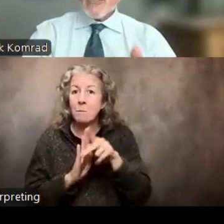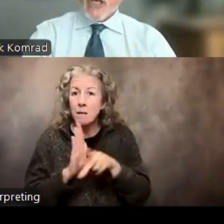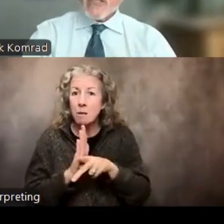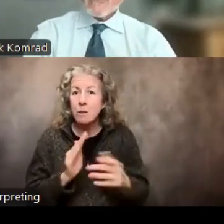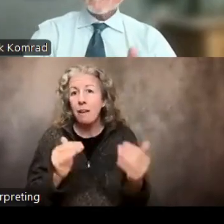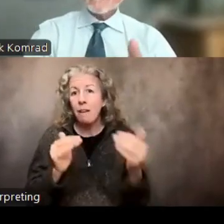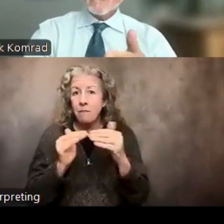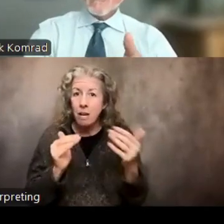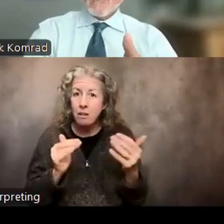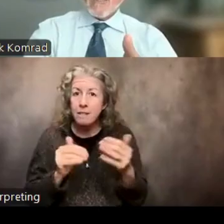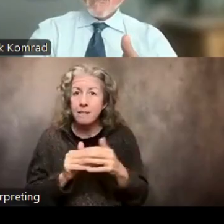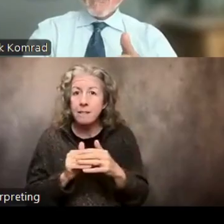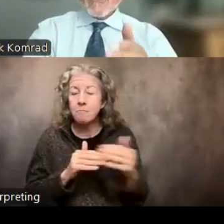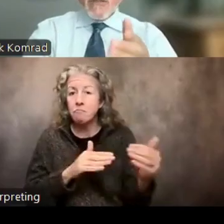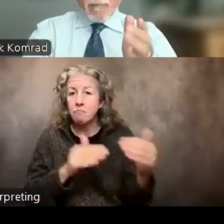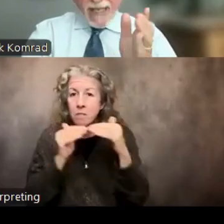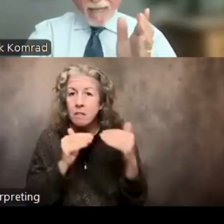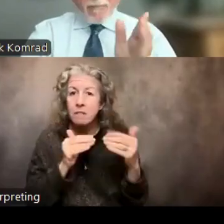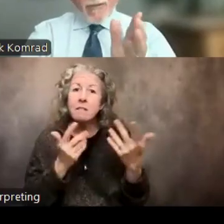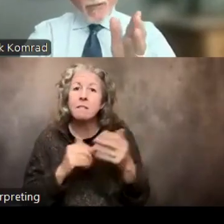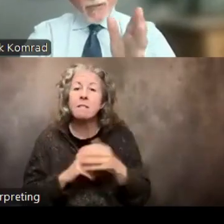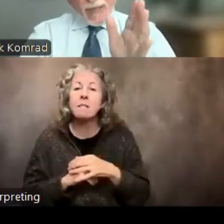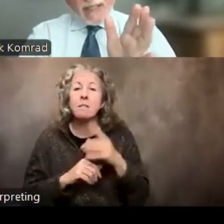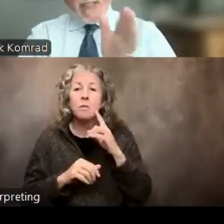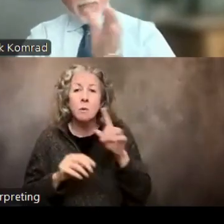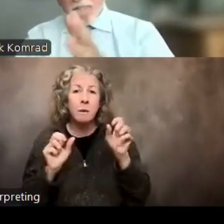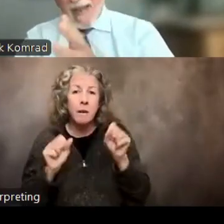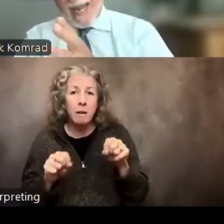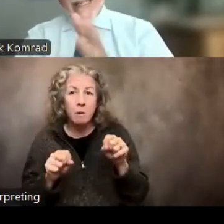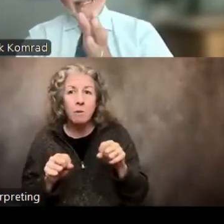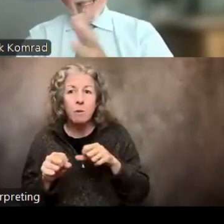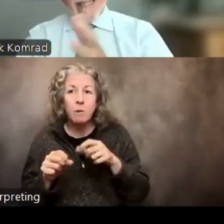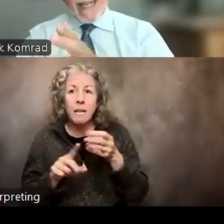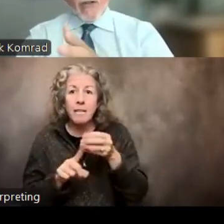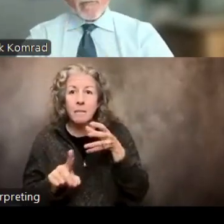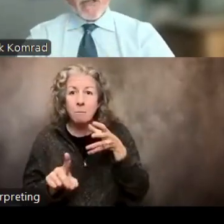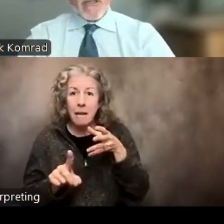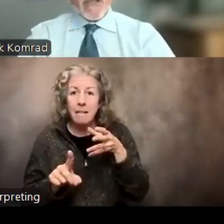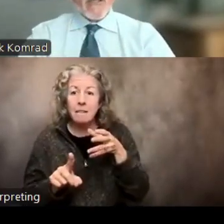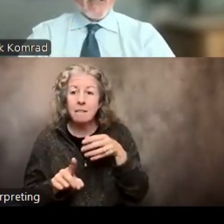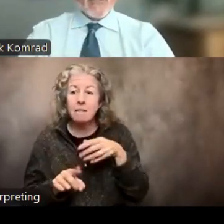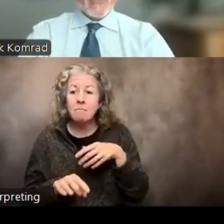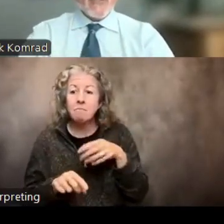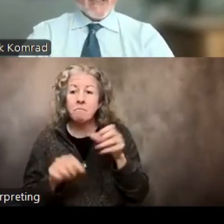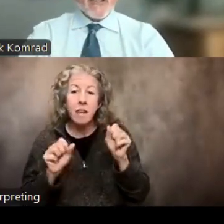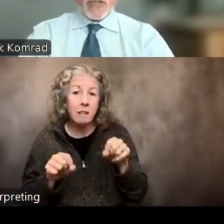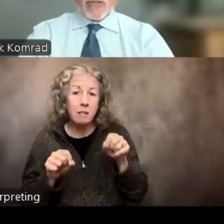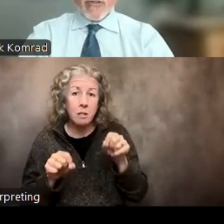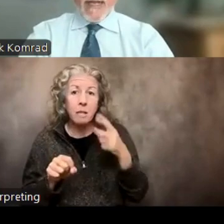justice, to be able to expand the eligibility to include that.